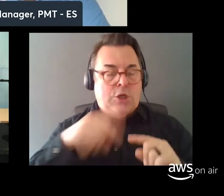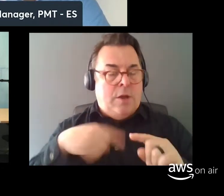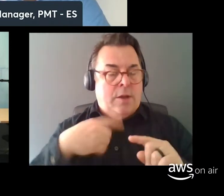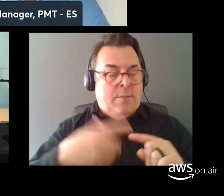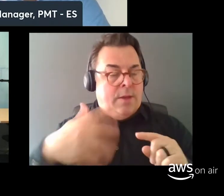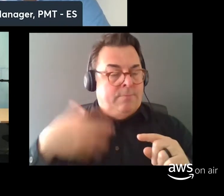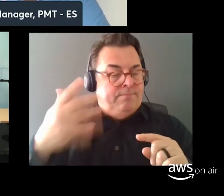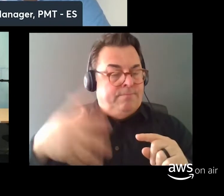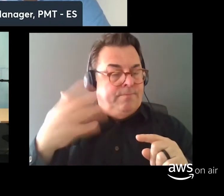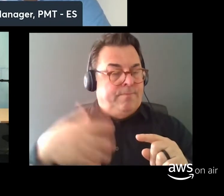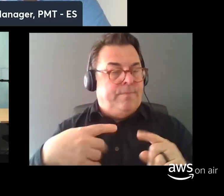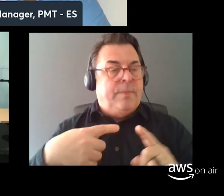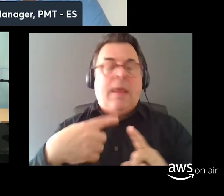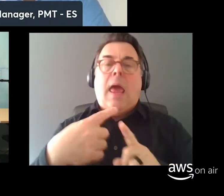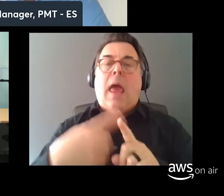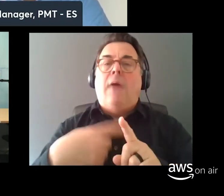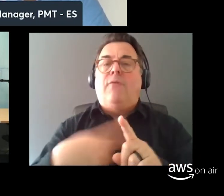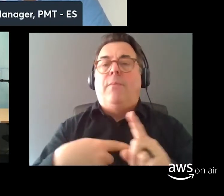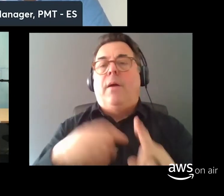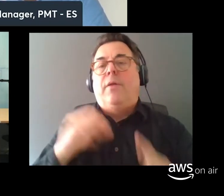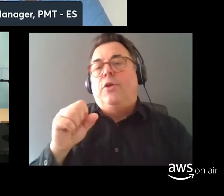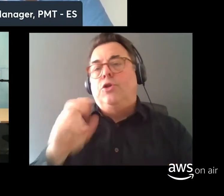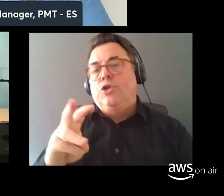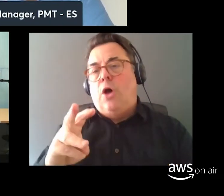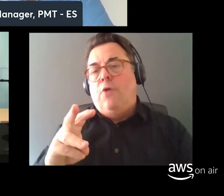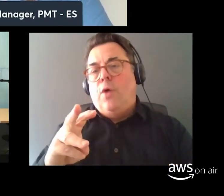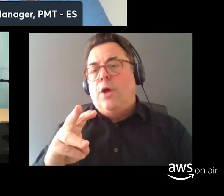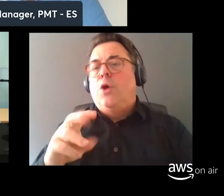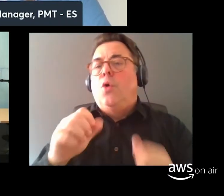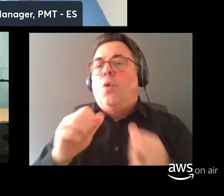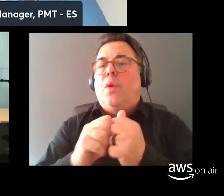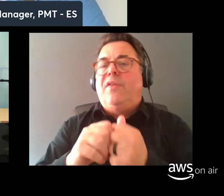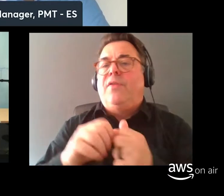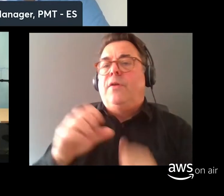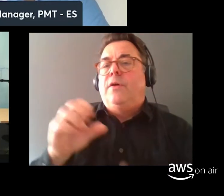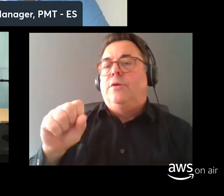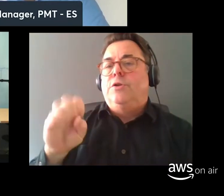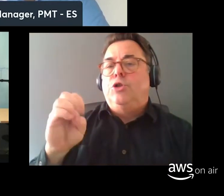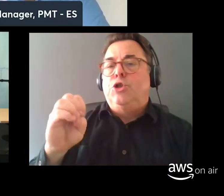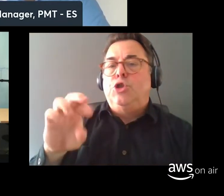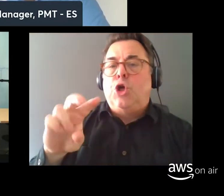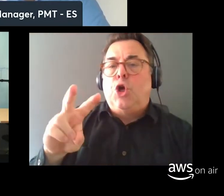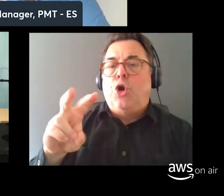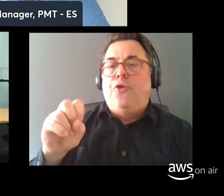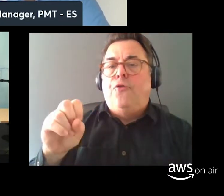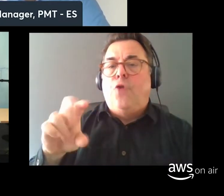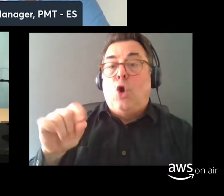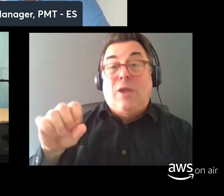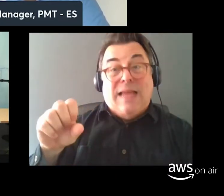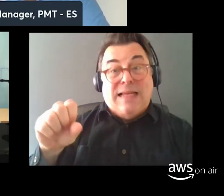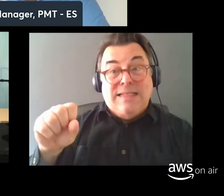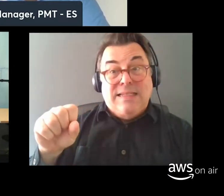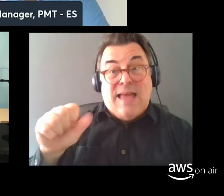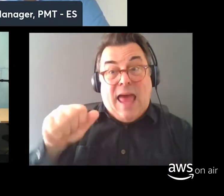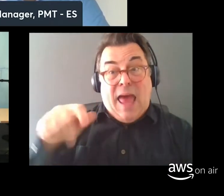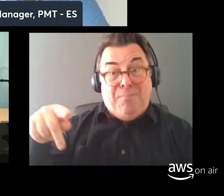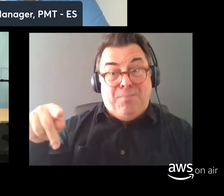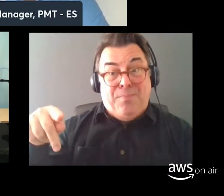multi-tenant software as a service application. So you could have these customers,